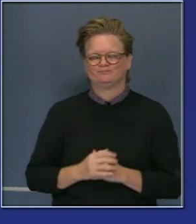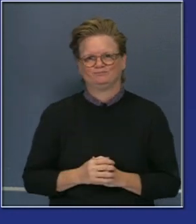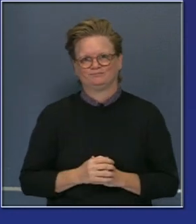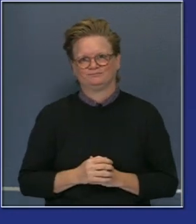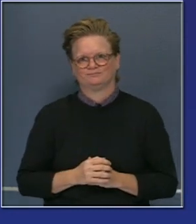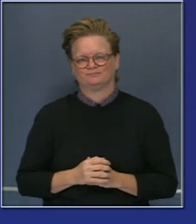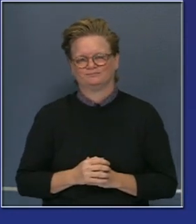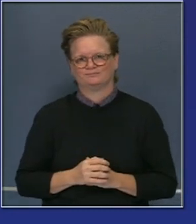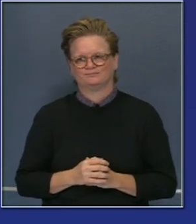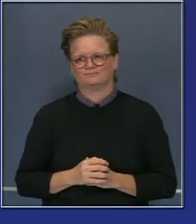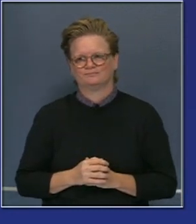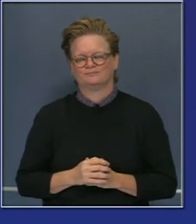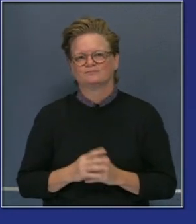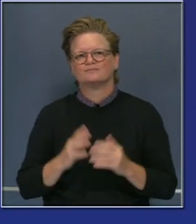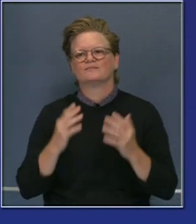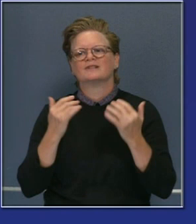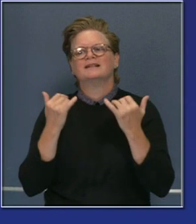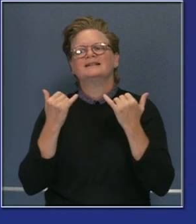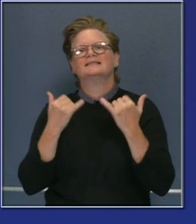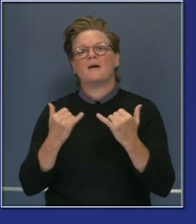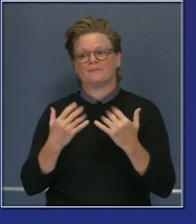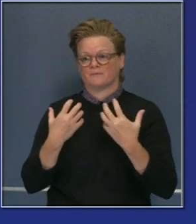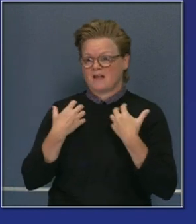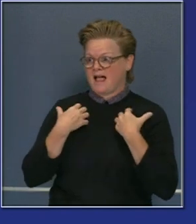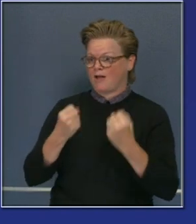AND WHEN WE DID THIS THE LAST